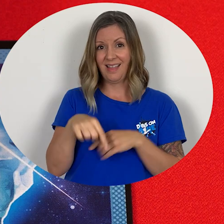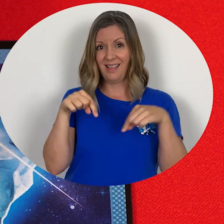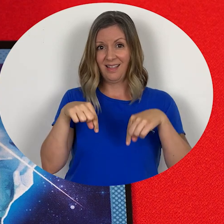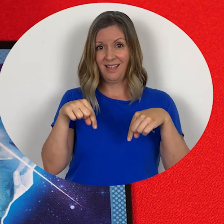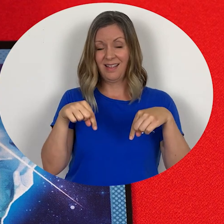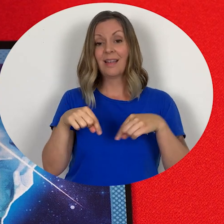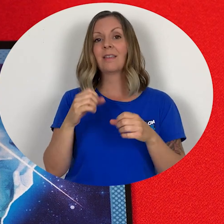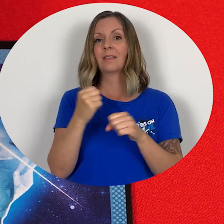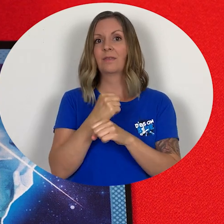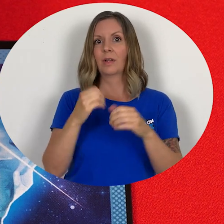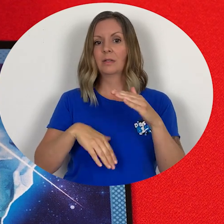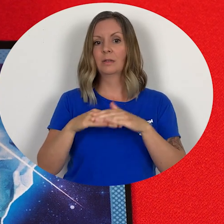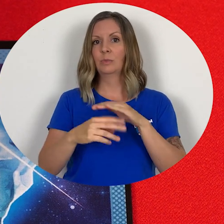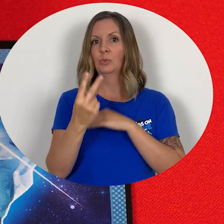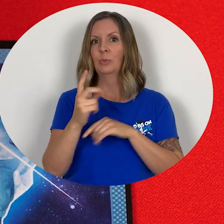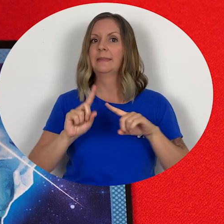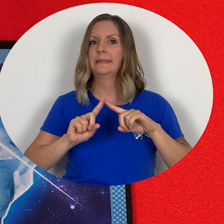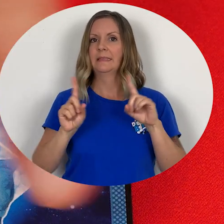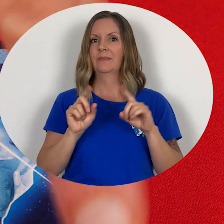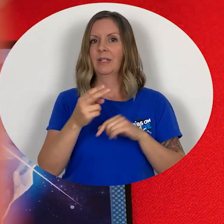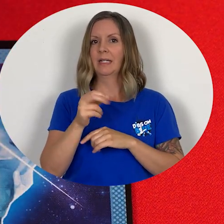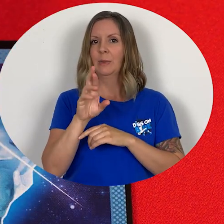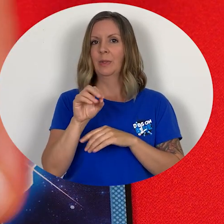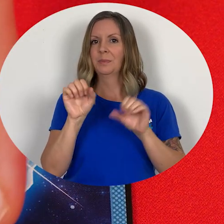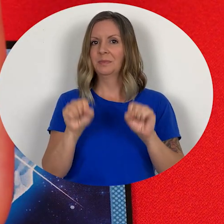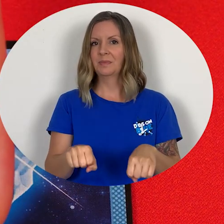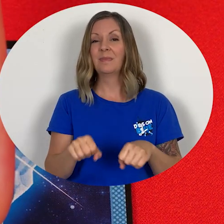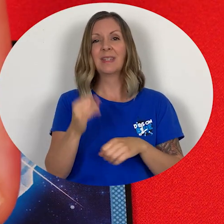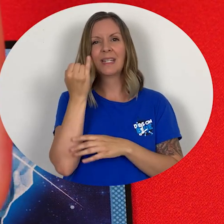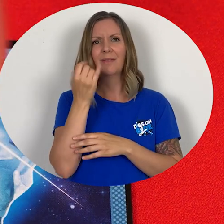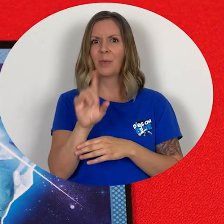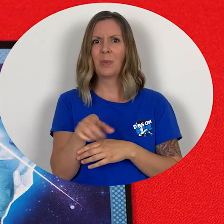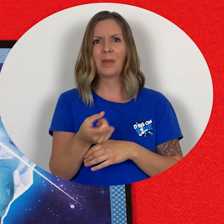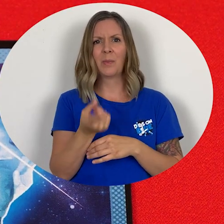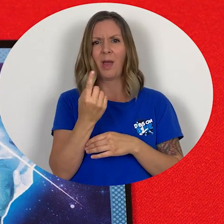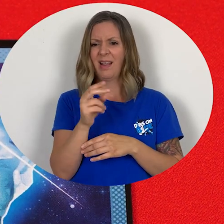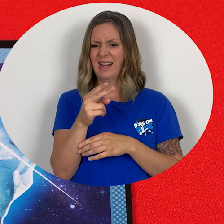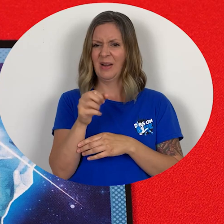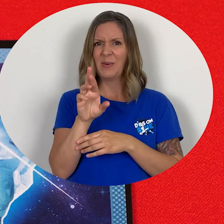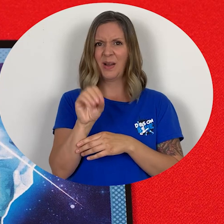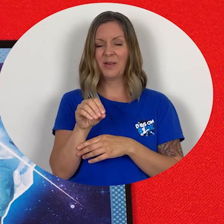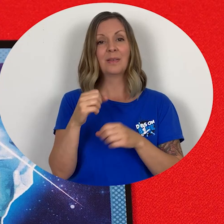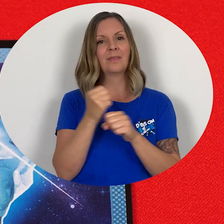the Space Stone they may fight up to 2 different opponents, though if there is only one Hero